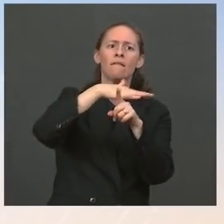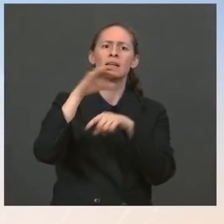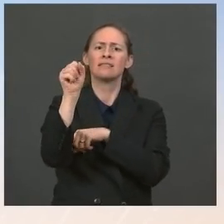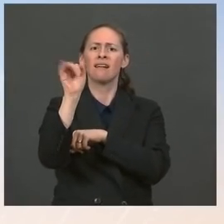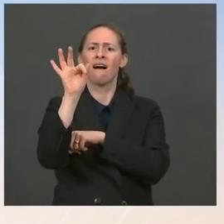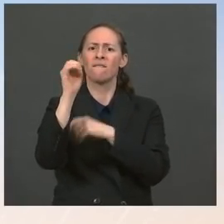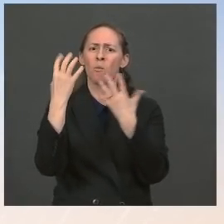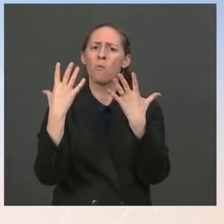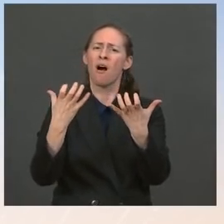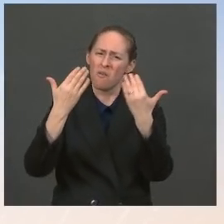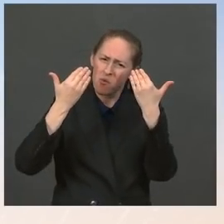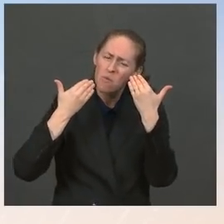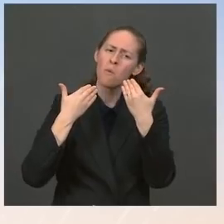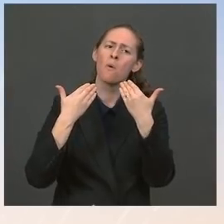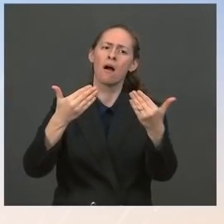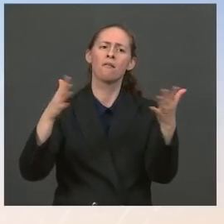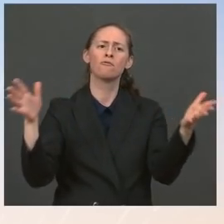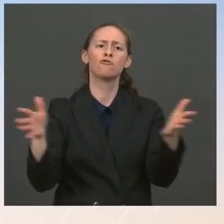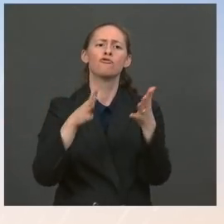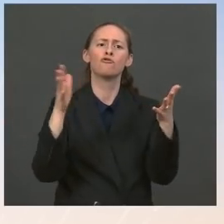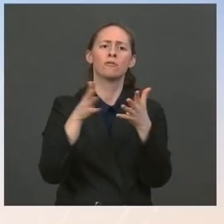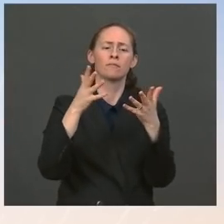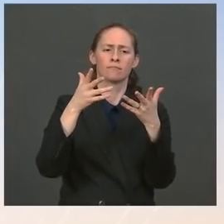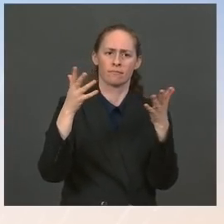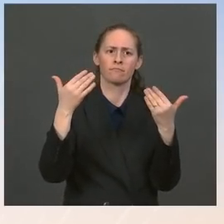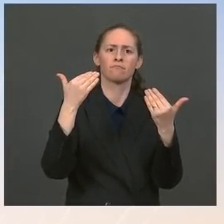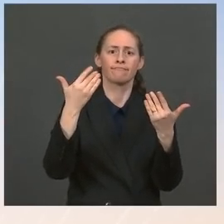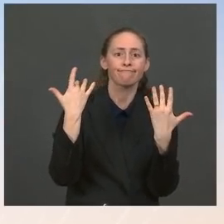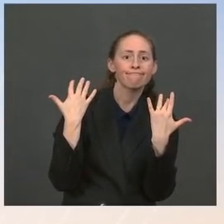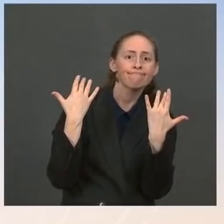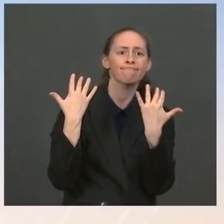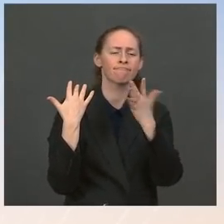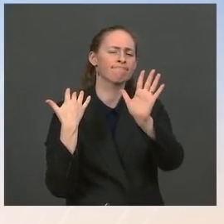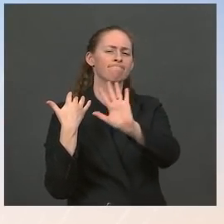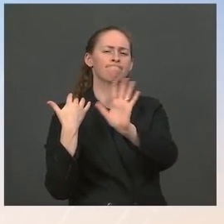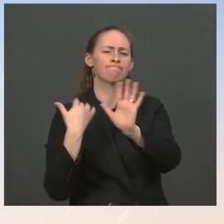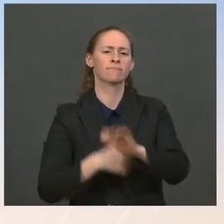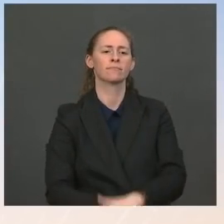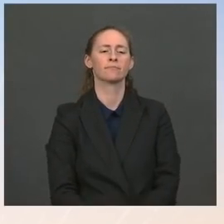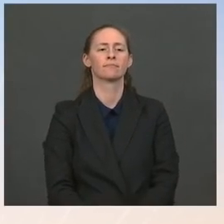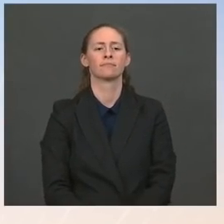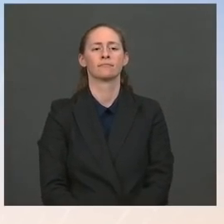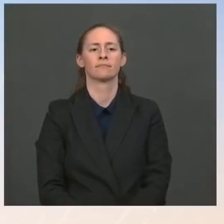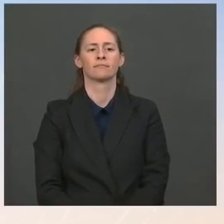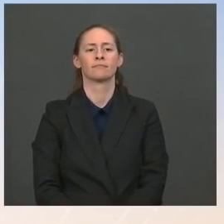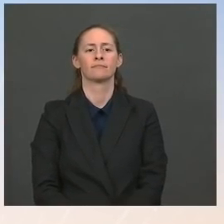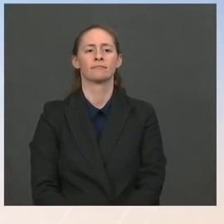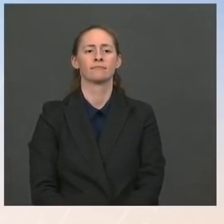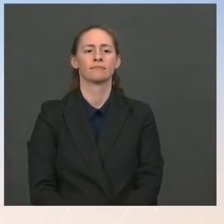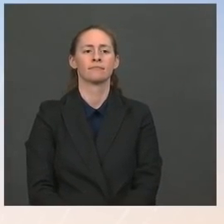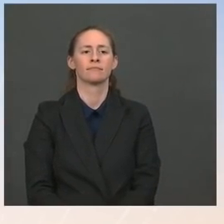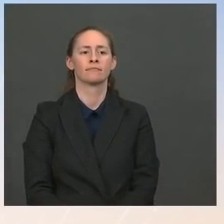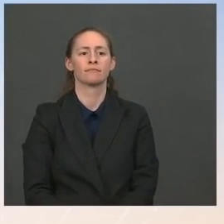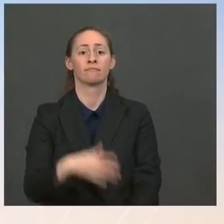and waiting to get more people vaccinated will lead to more outbreaks and sickness. So, this is about keeping people in a workplace safe.